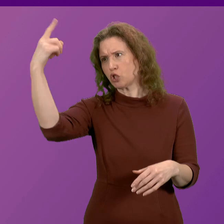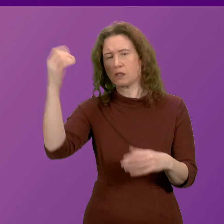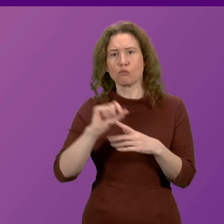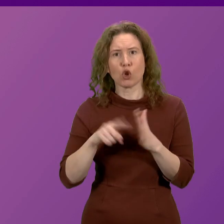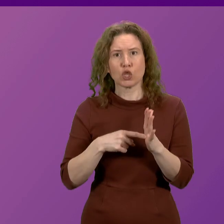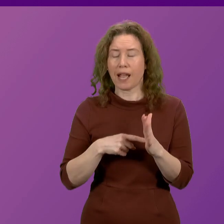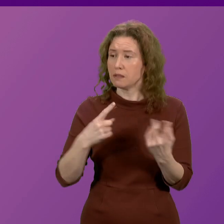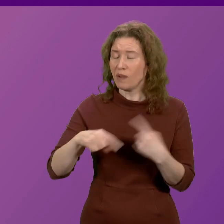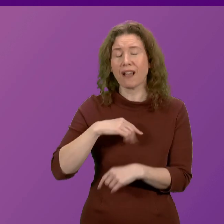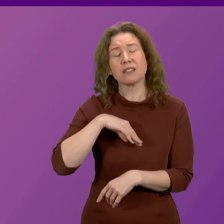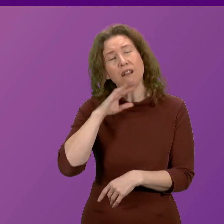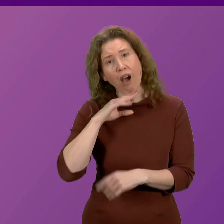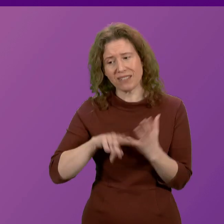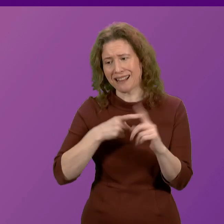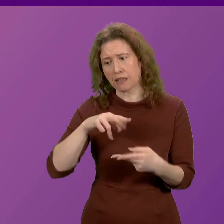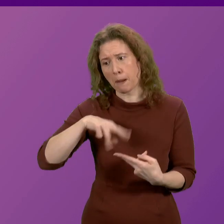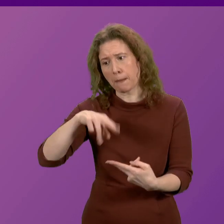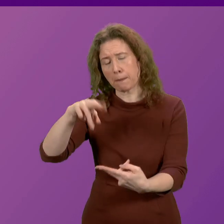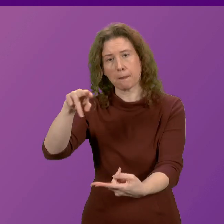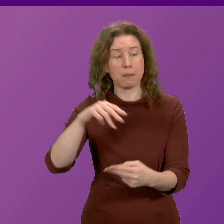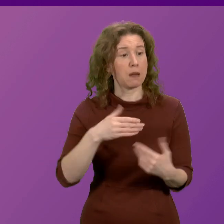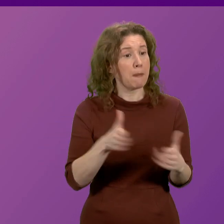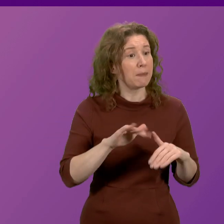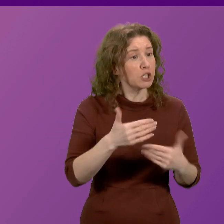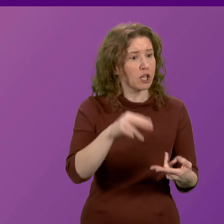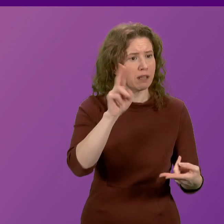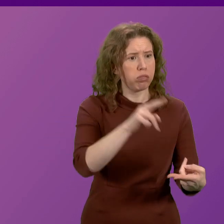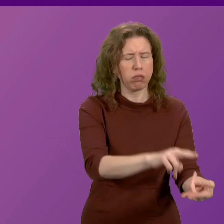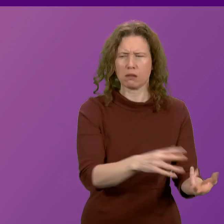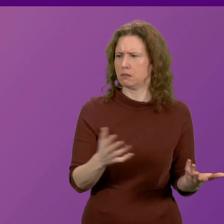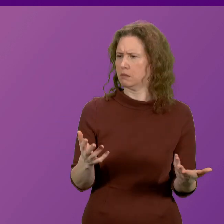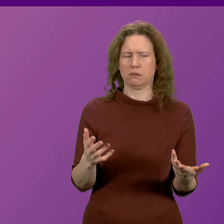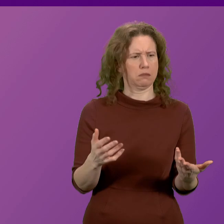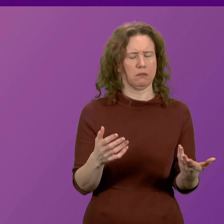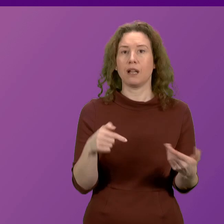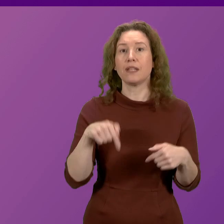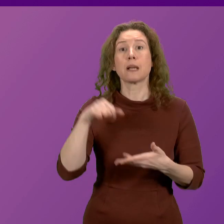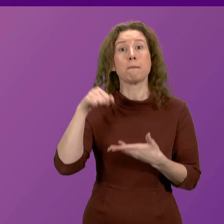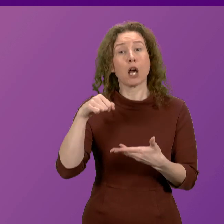have had enough of taxes going up while public services decline. The budget might work inside